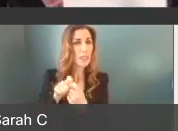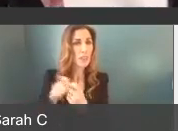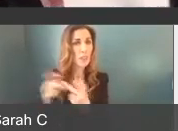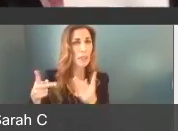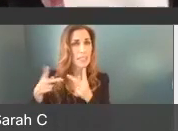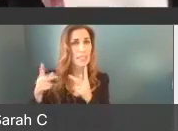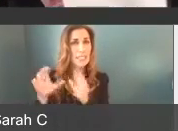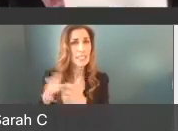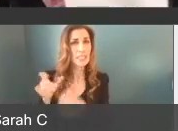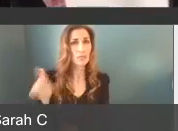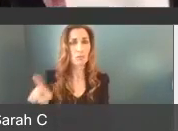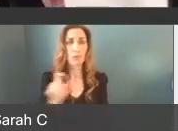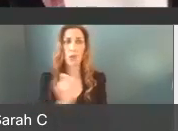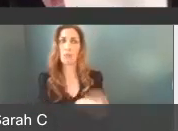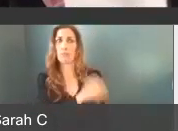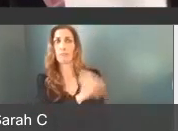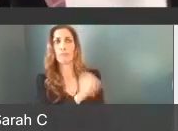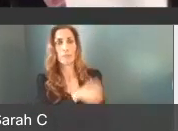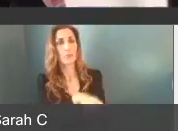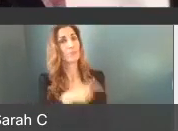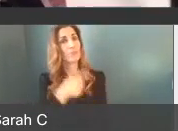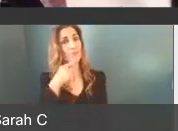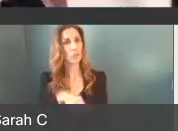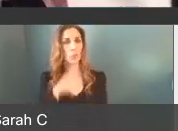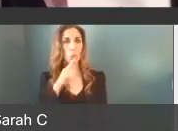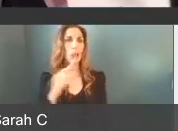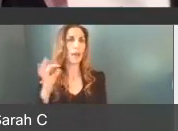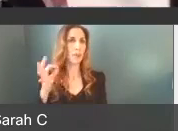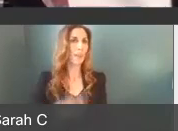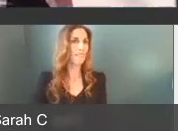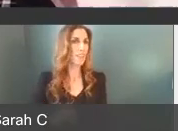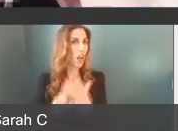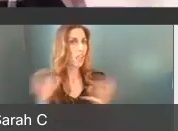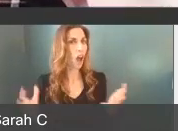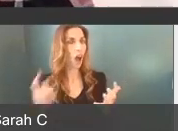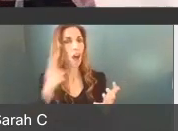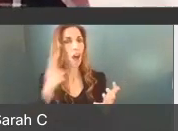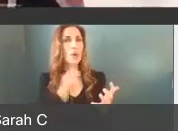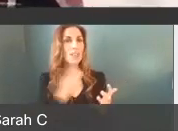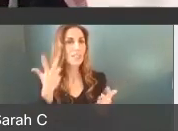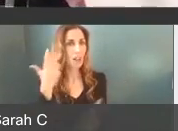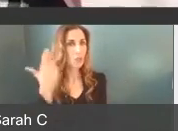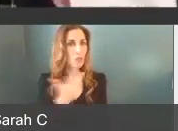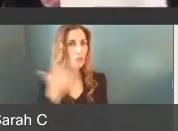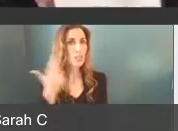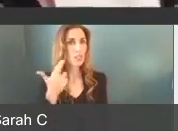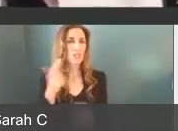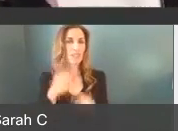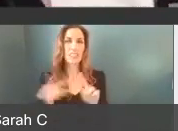[Commissioner Arkoosh] Definitely. In fact, this will be so helpful for us for a couple of different populations. We know